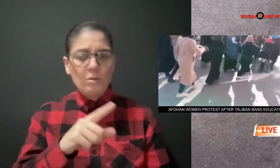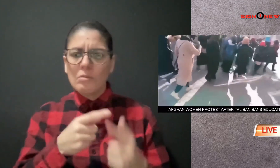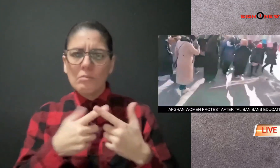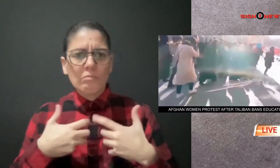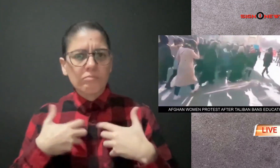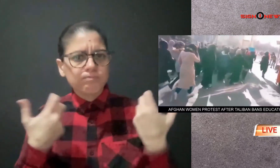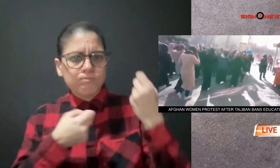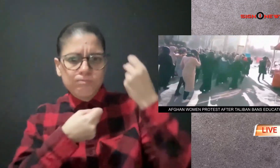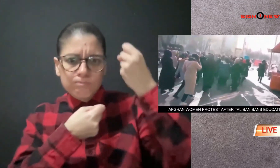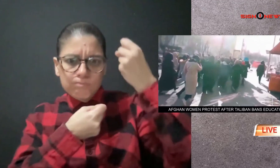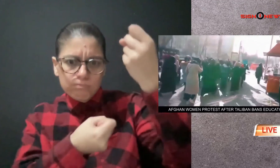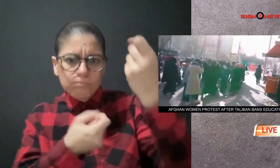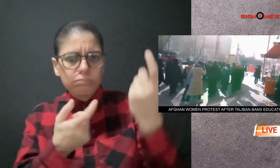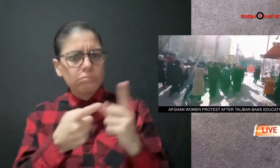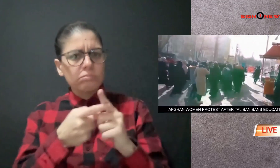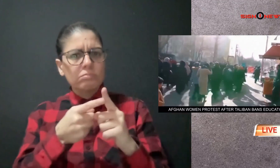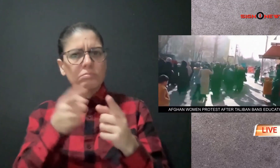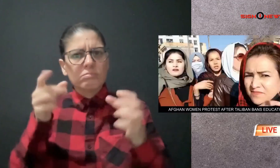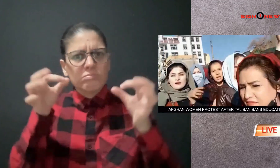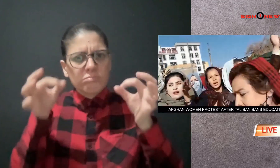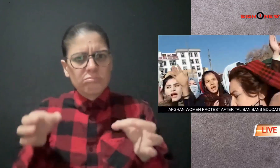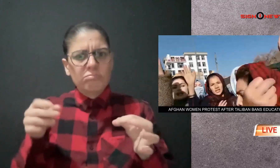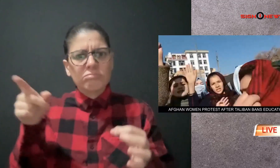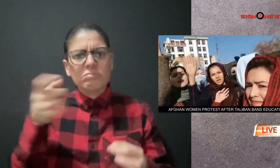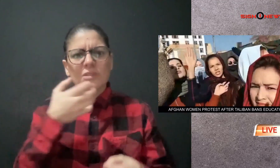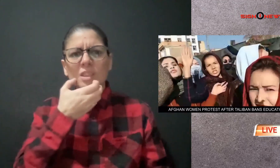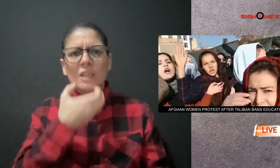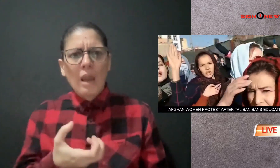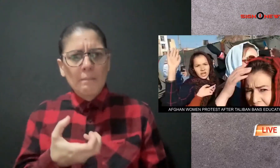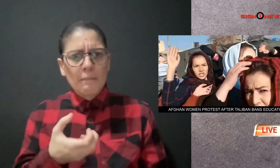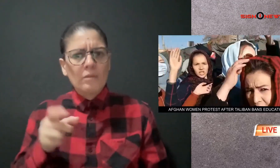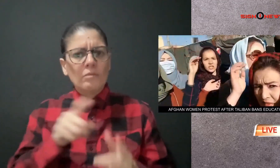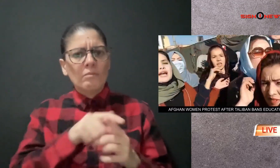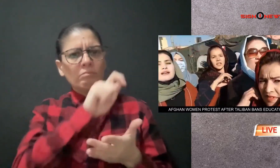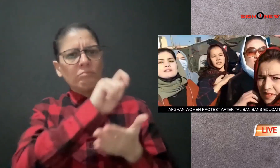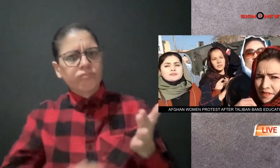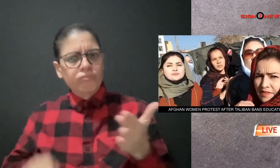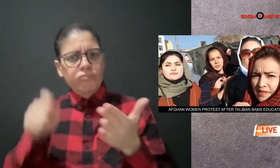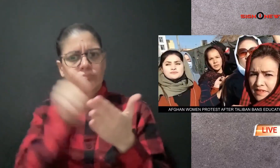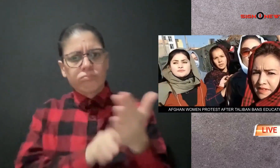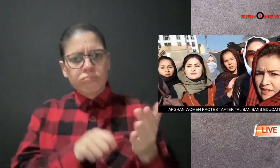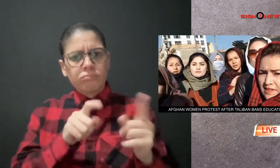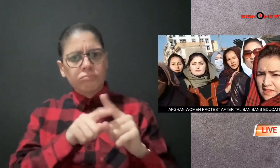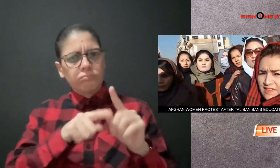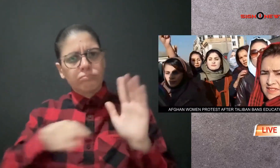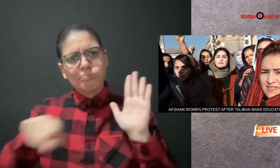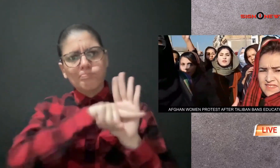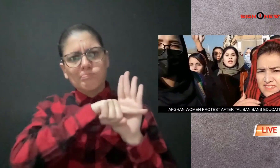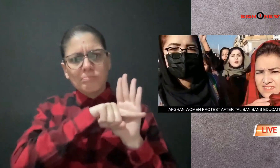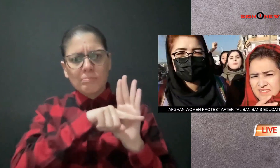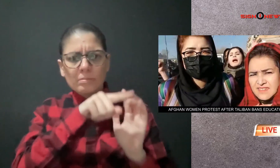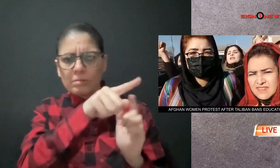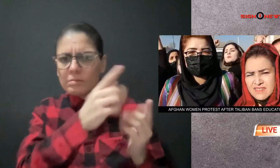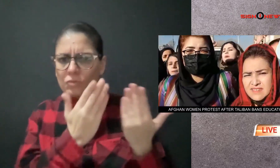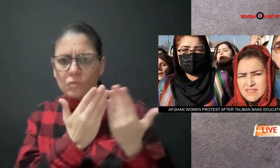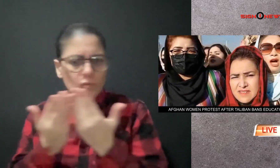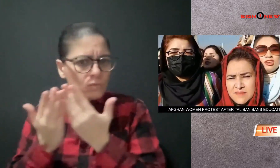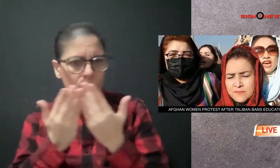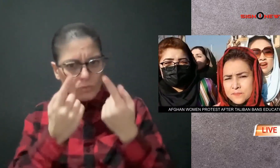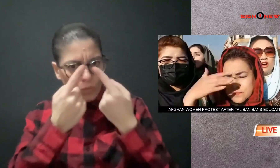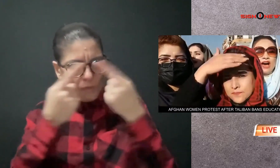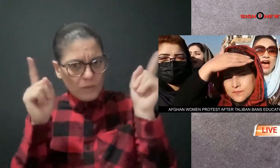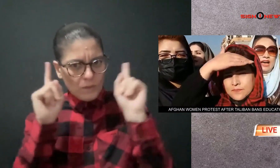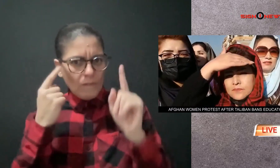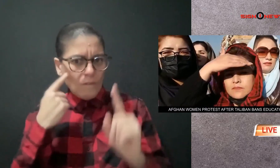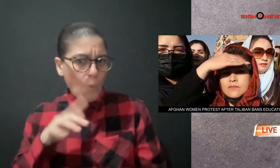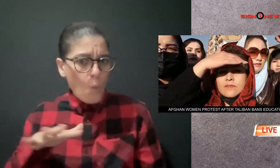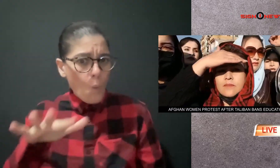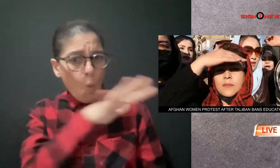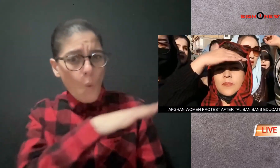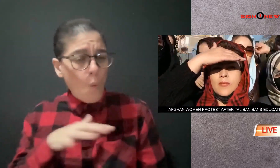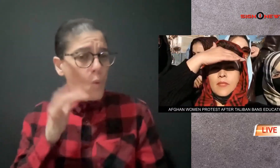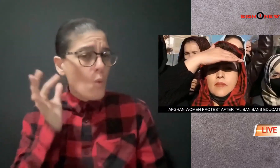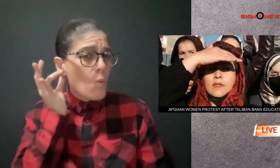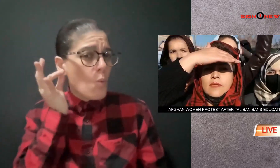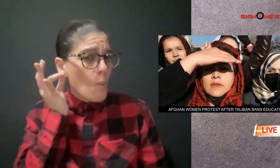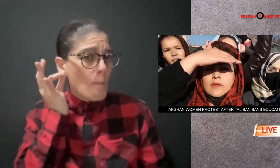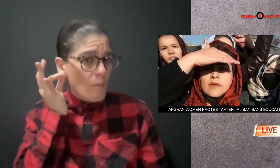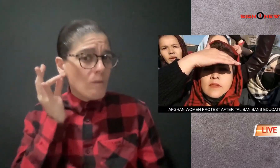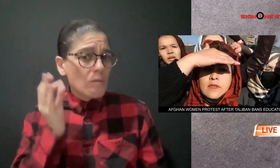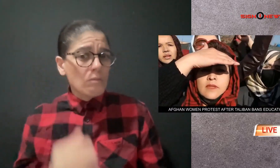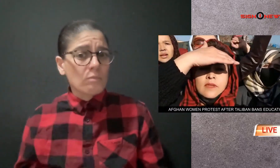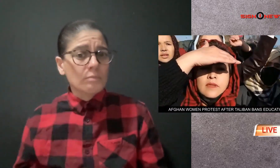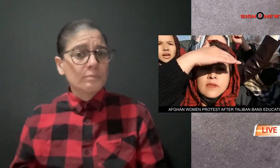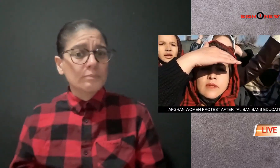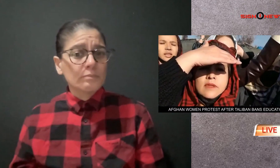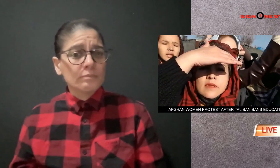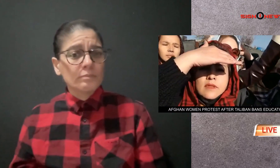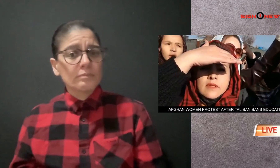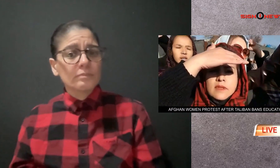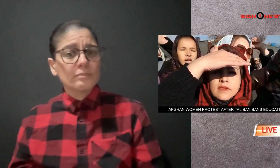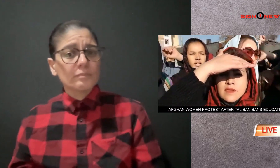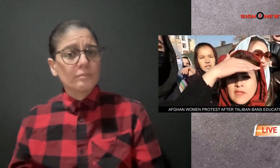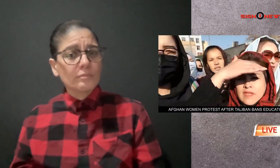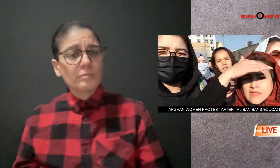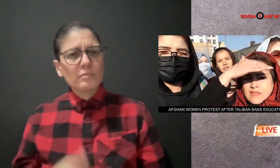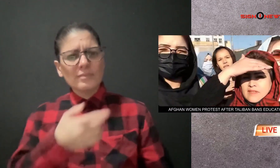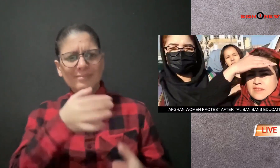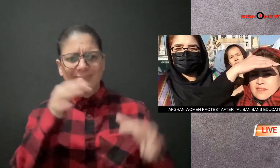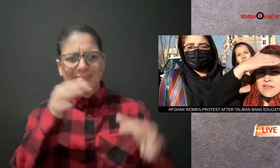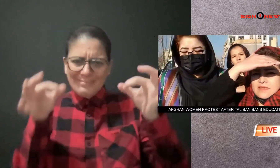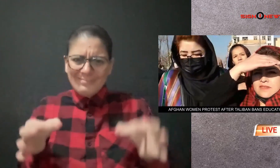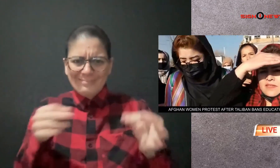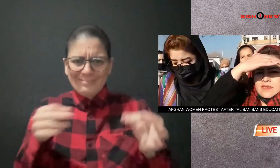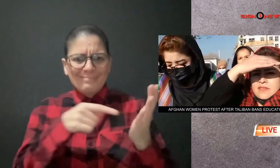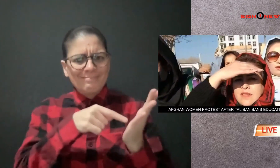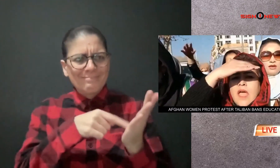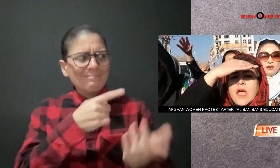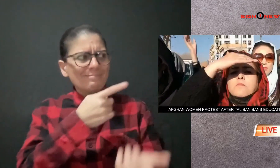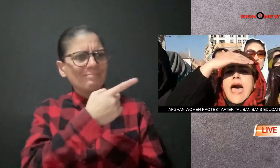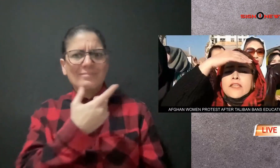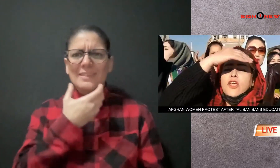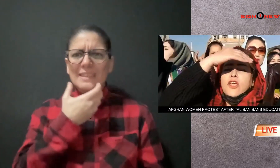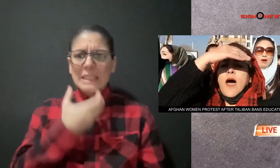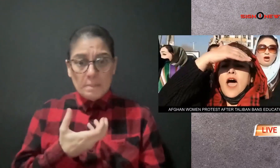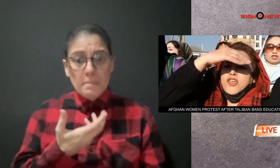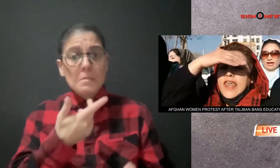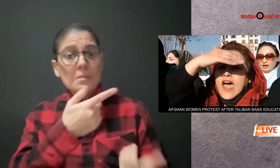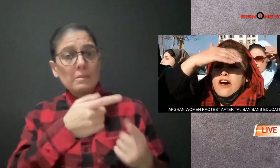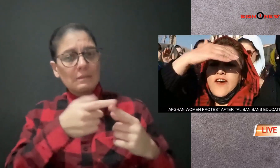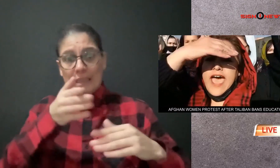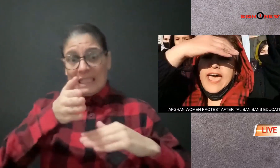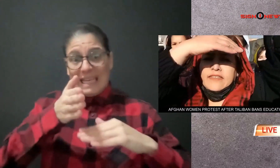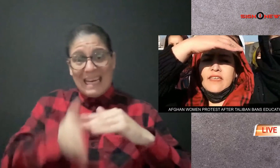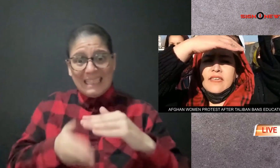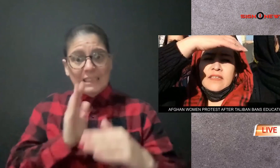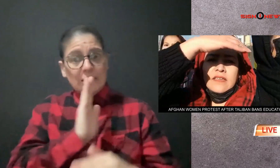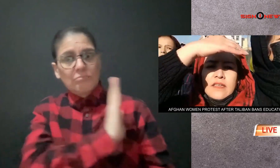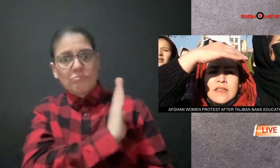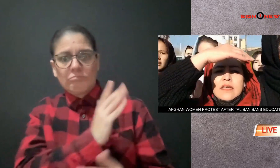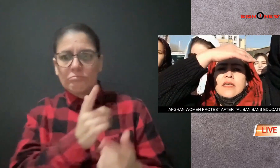protest the Taliban decision to ban university education for all female students